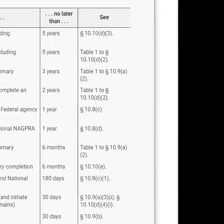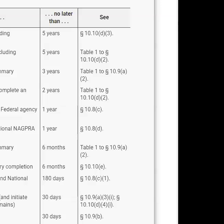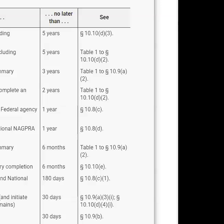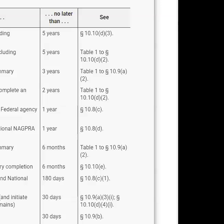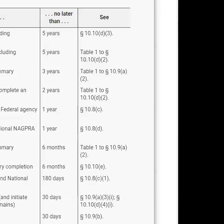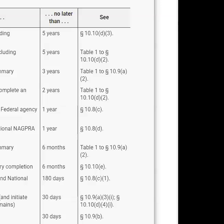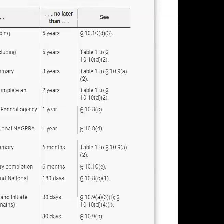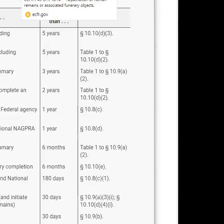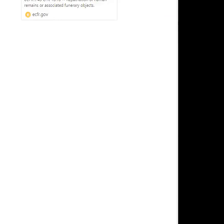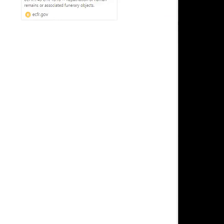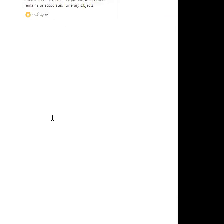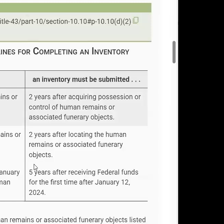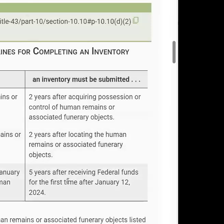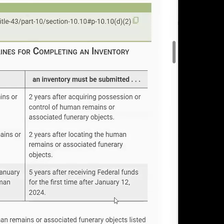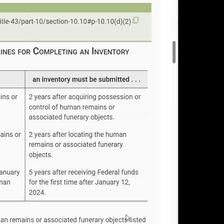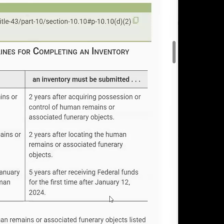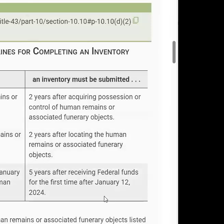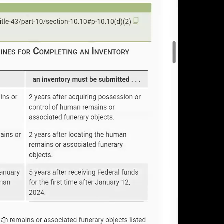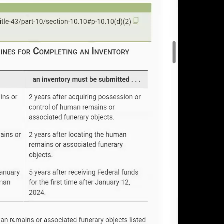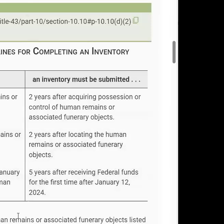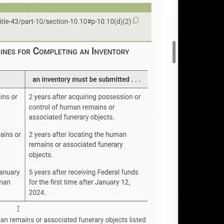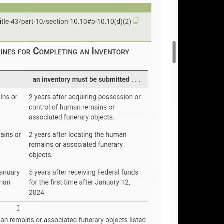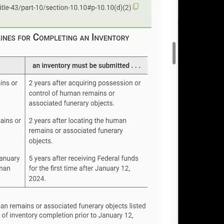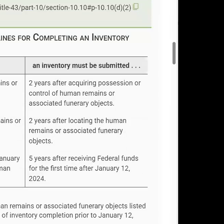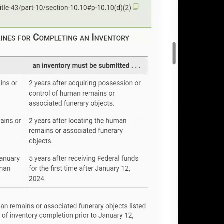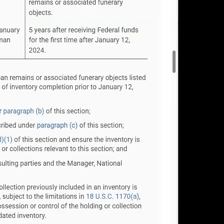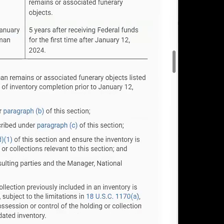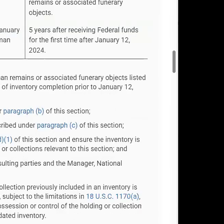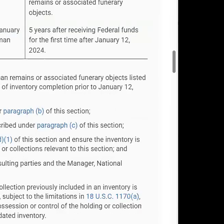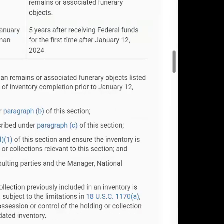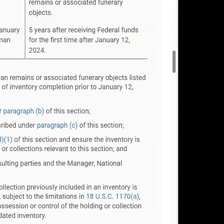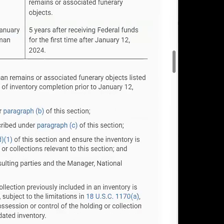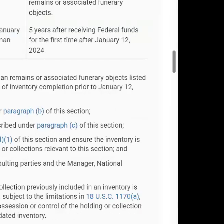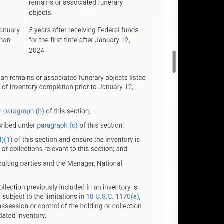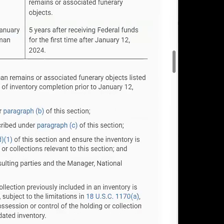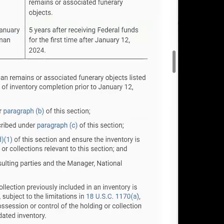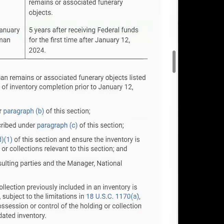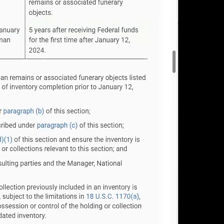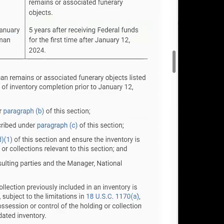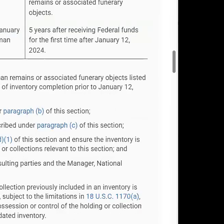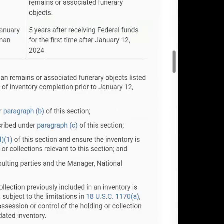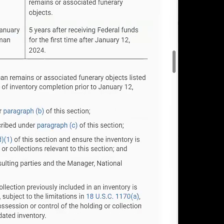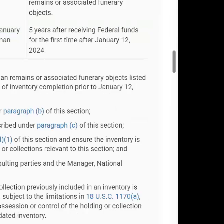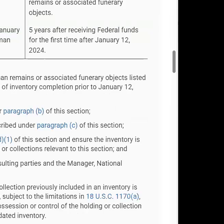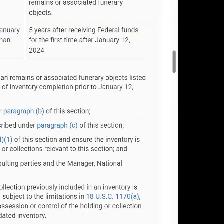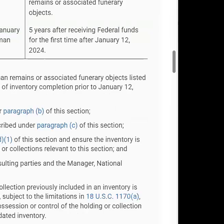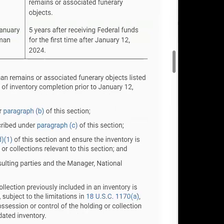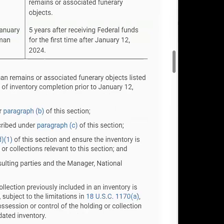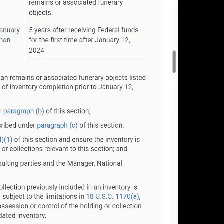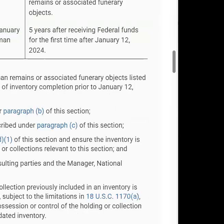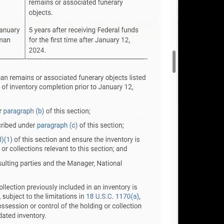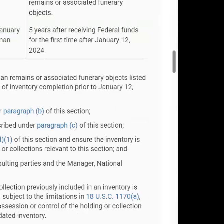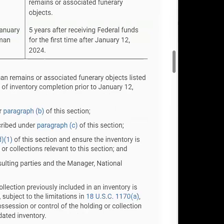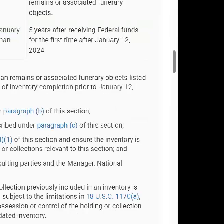number three. And I pulled that up here on my screen so you can see it. again,